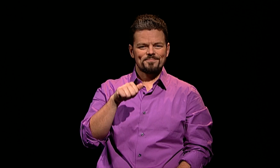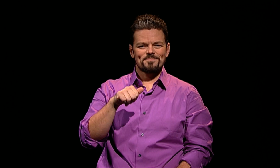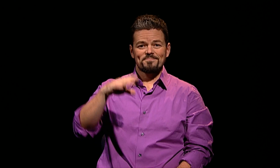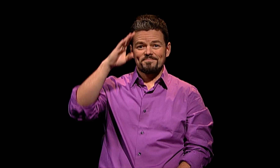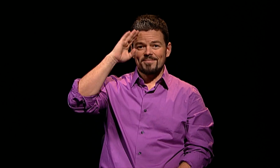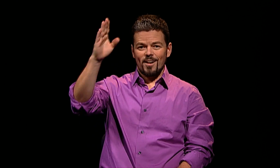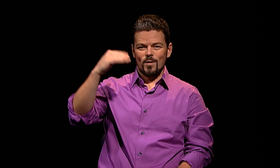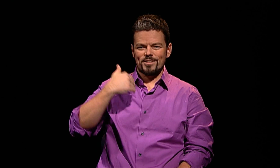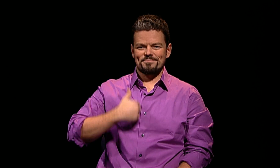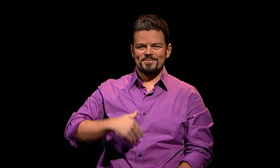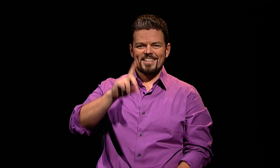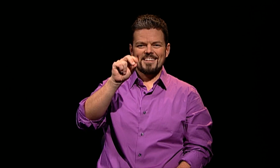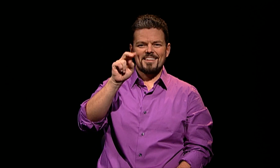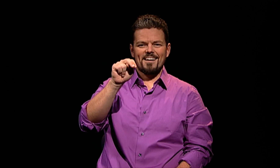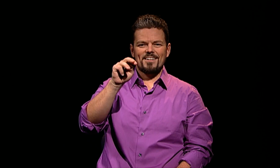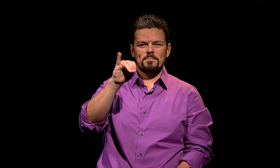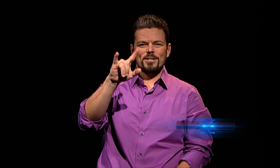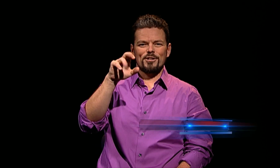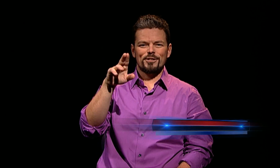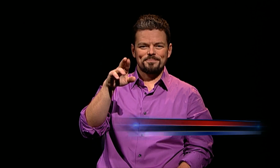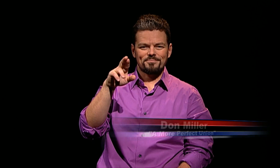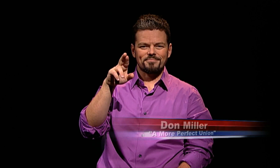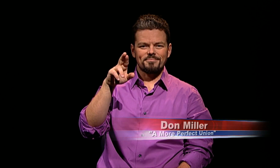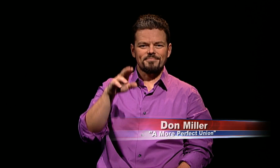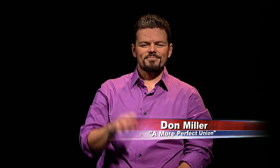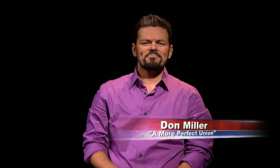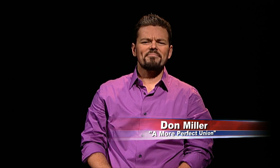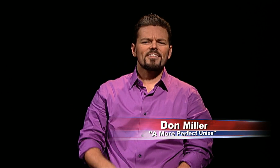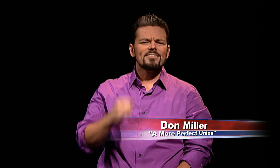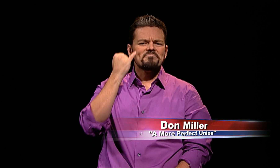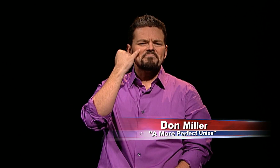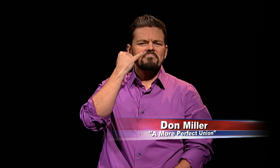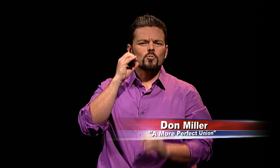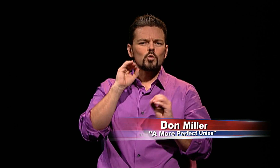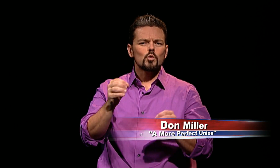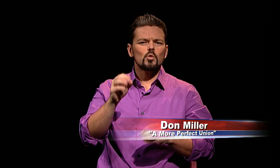THANKS, TAMARA. HI, I'M DON MILLER.